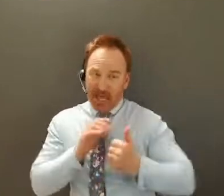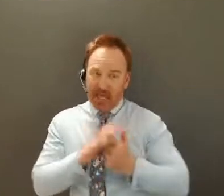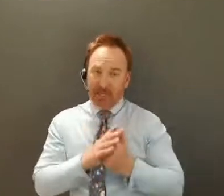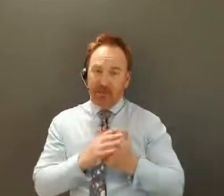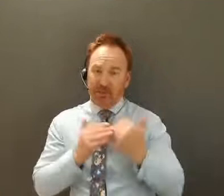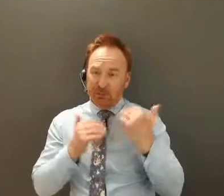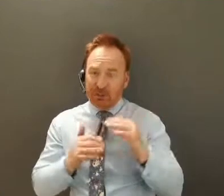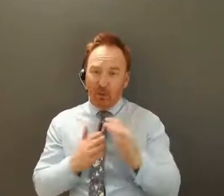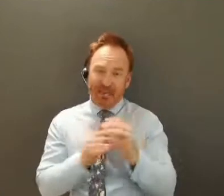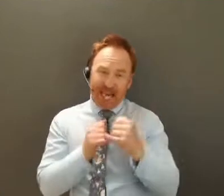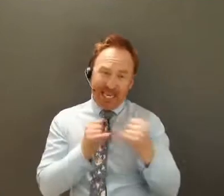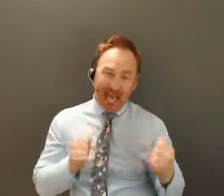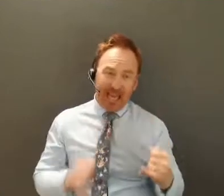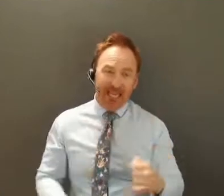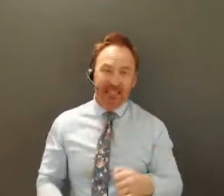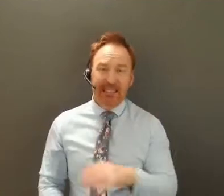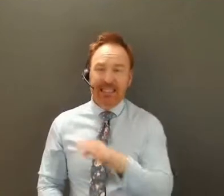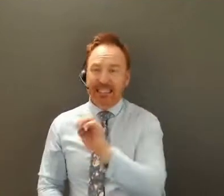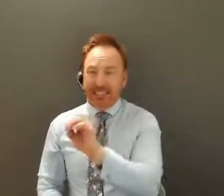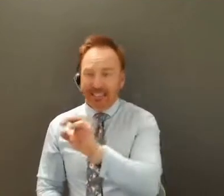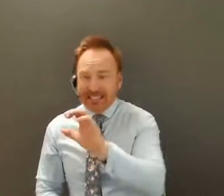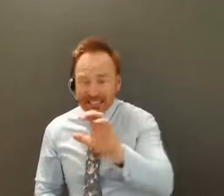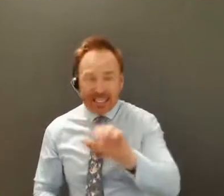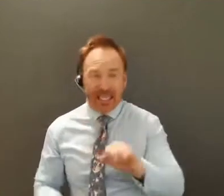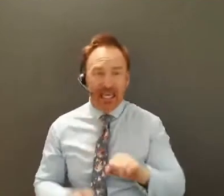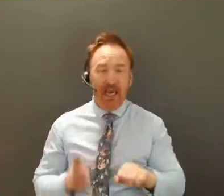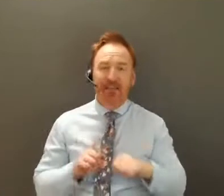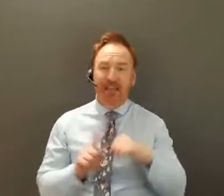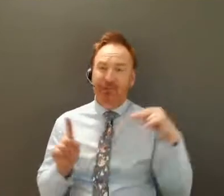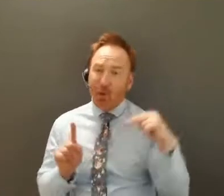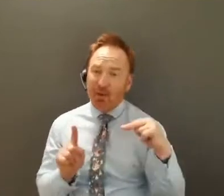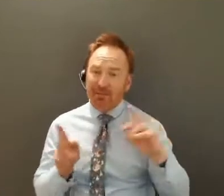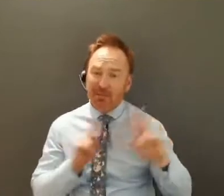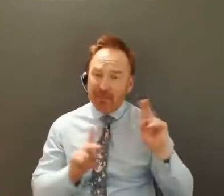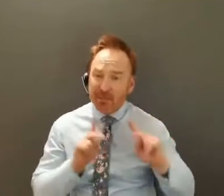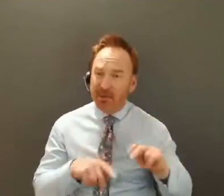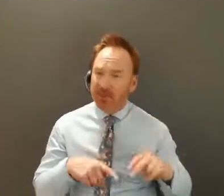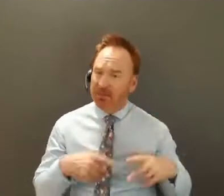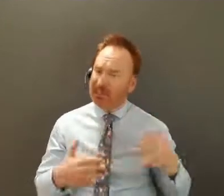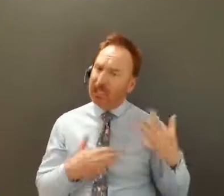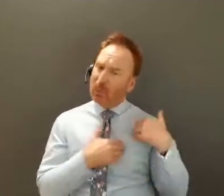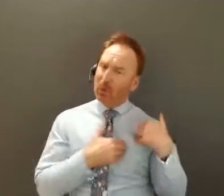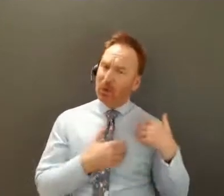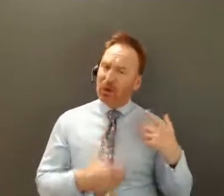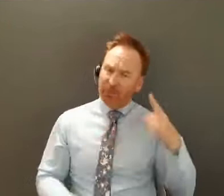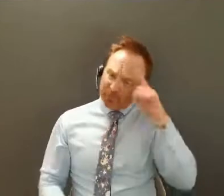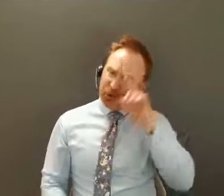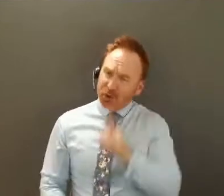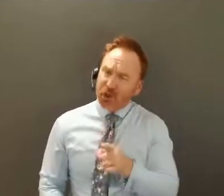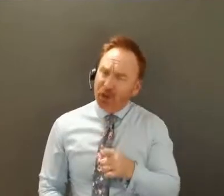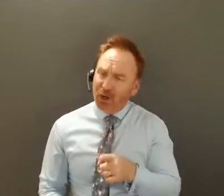do you think you bear for the new cases we've had since the outbreak began in the cases we